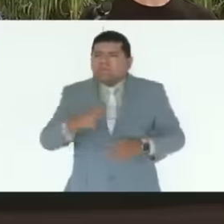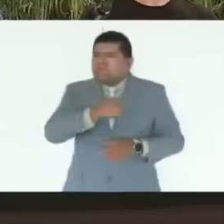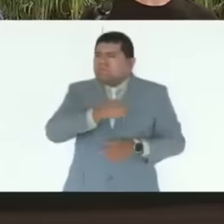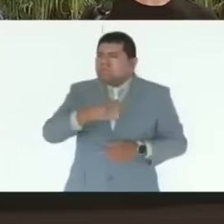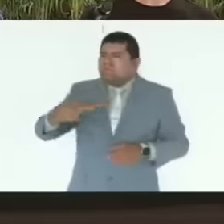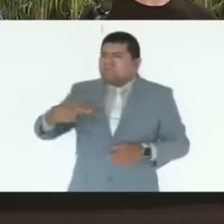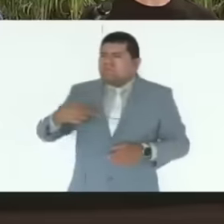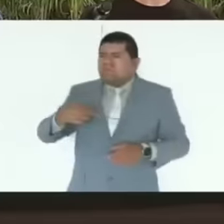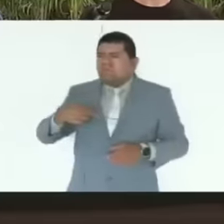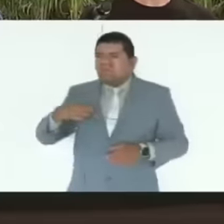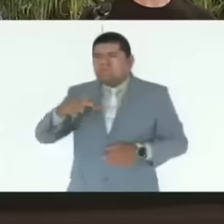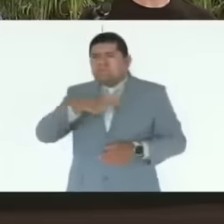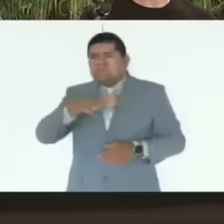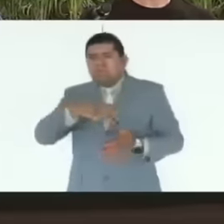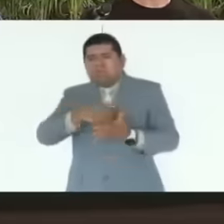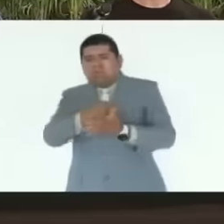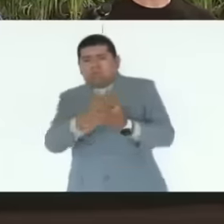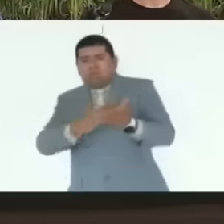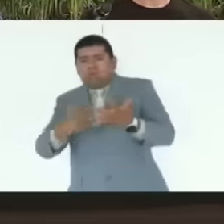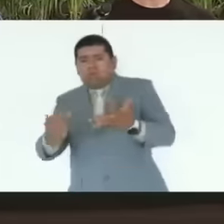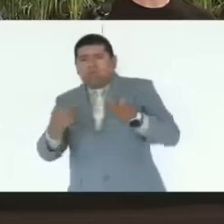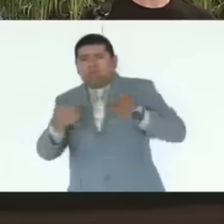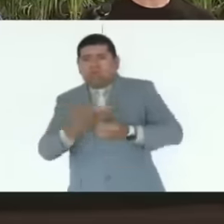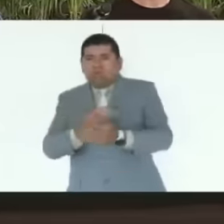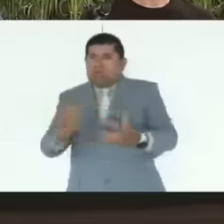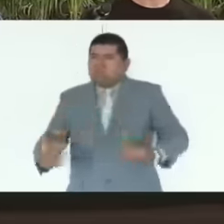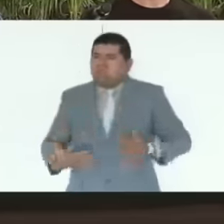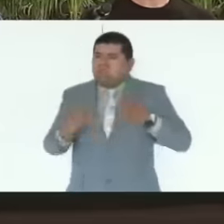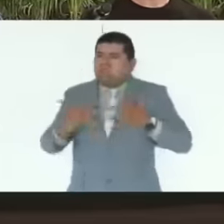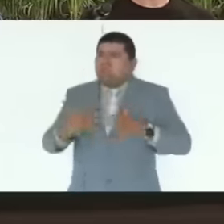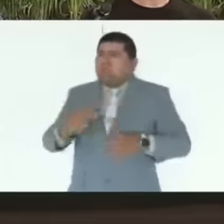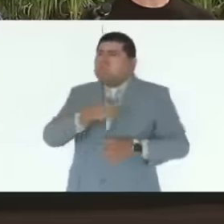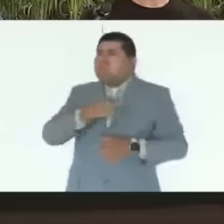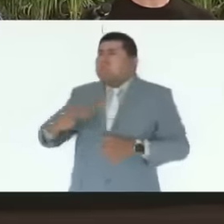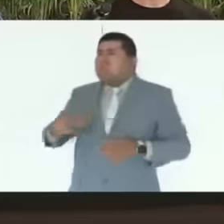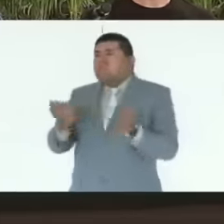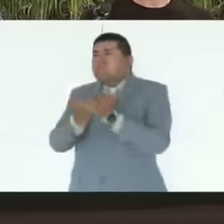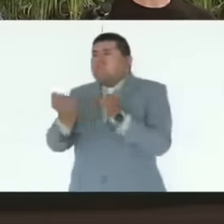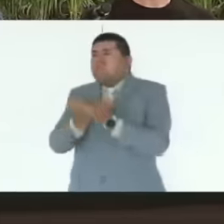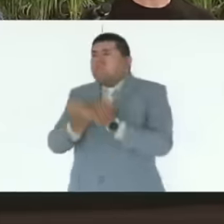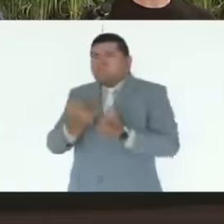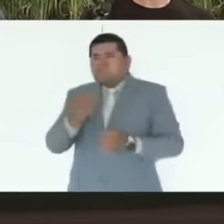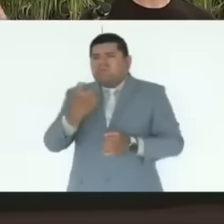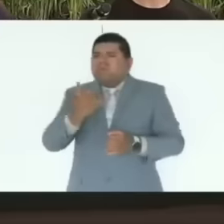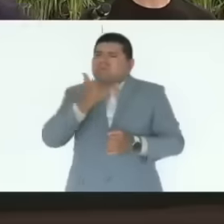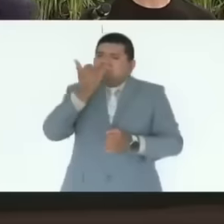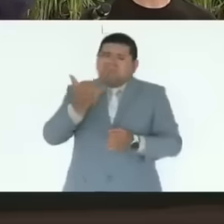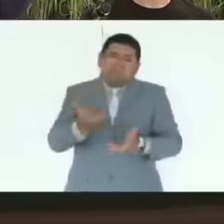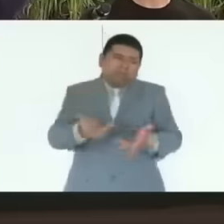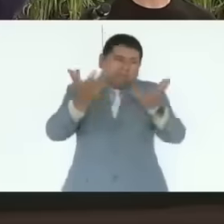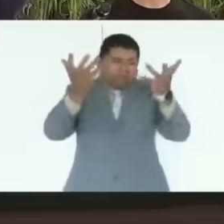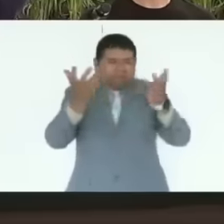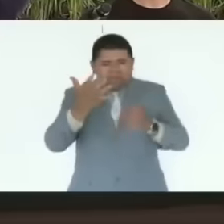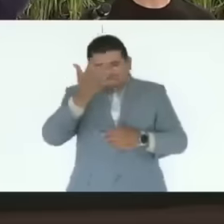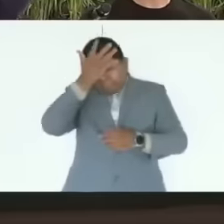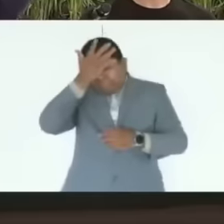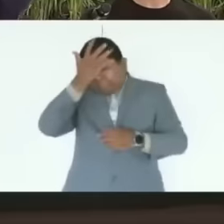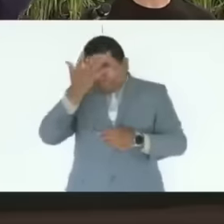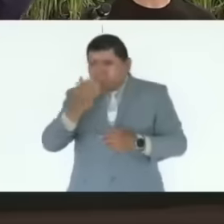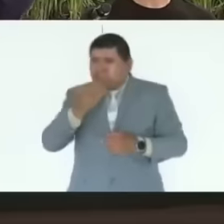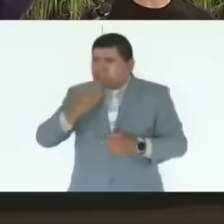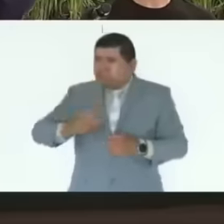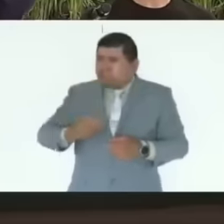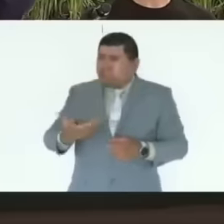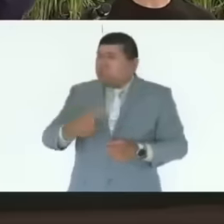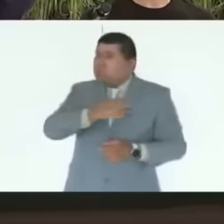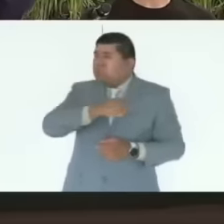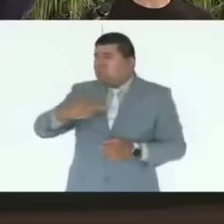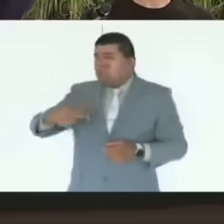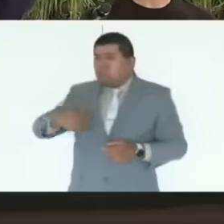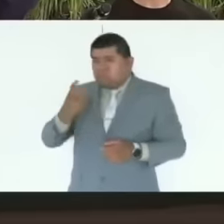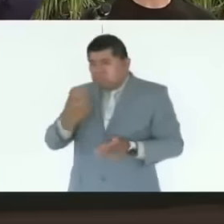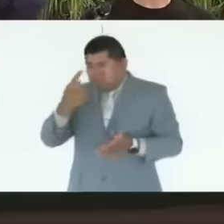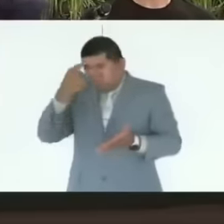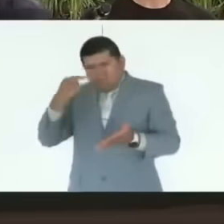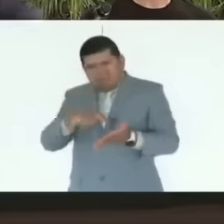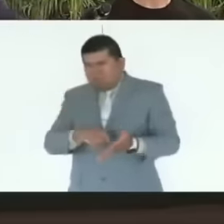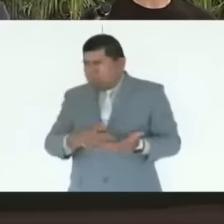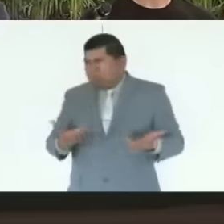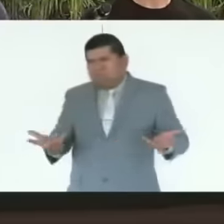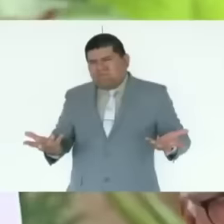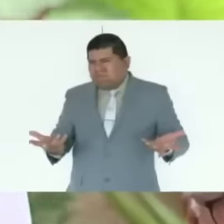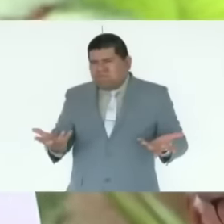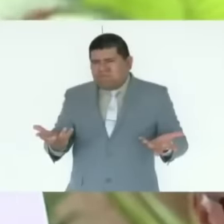that the welfare programs were going to continue and that was wrong because we do not believe in that